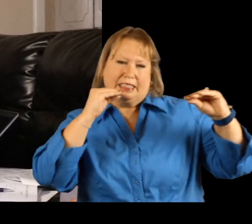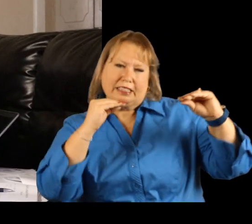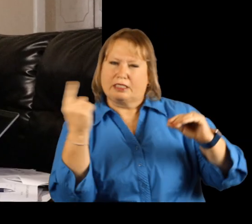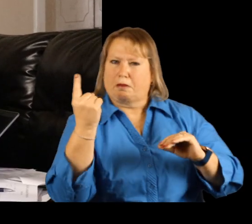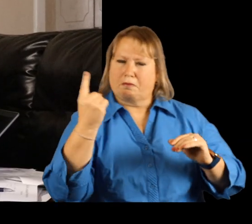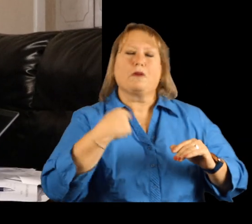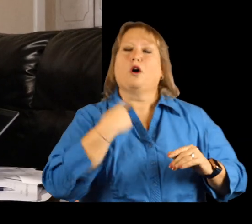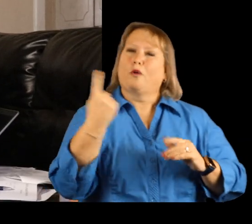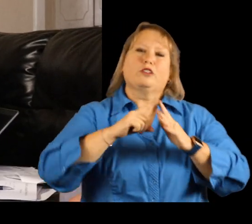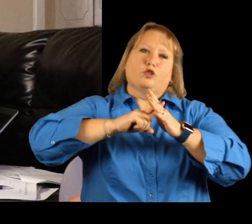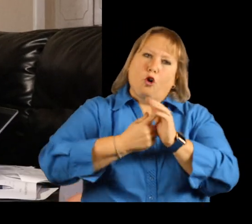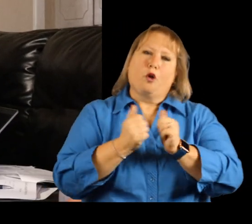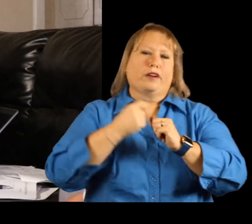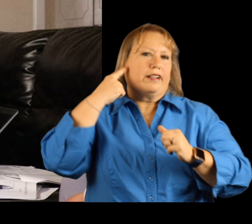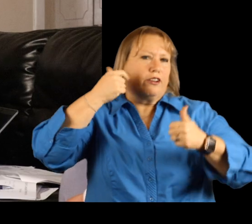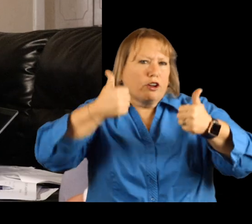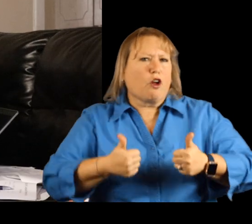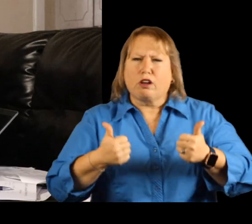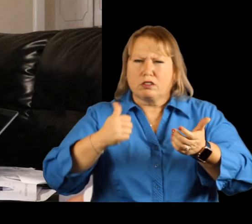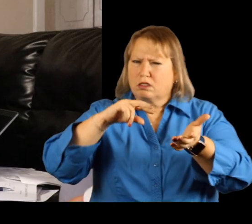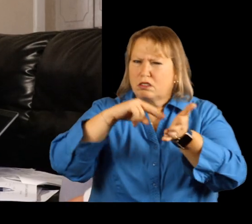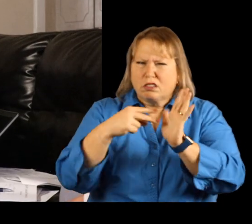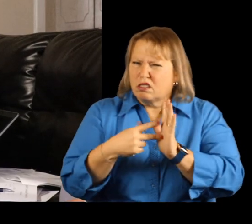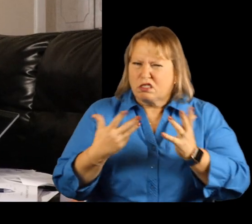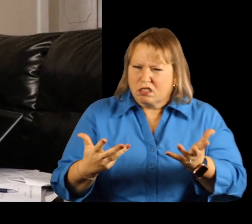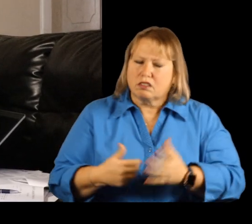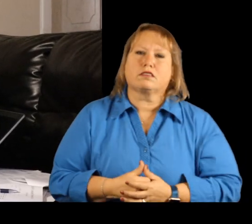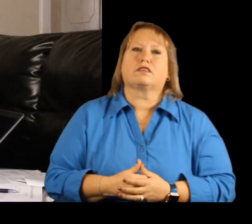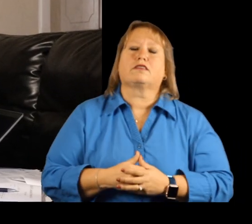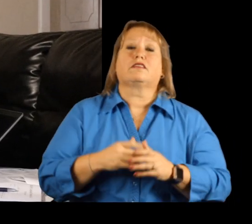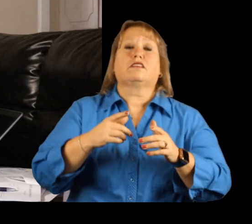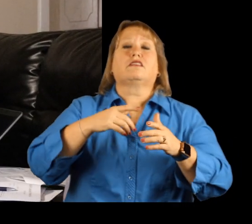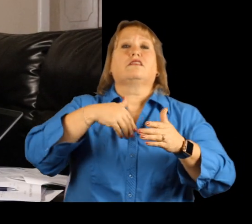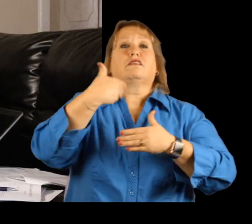I always start out with hearing loss and it's implications. Then we are going to have an activity.